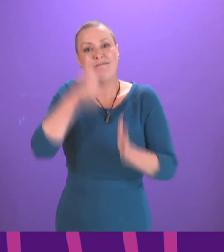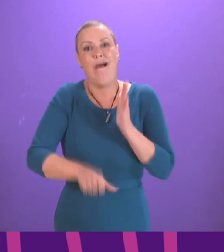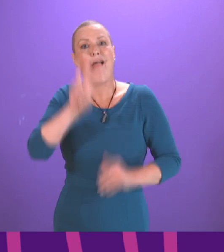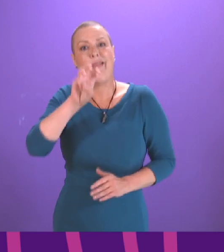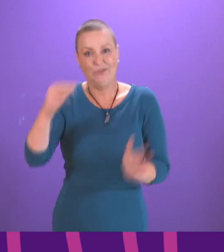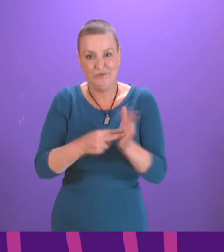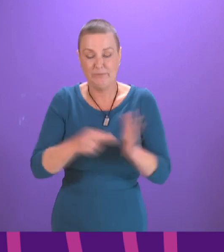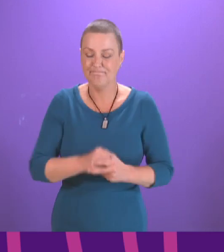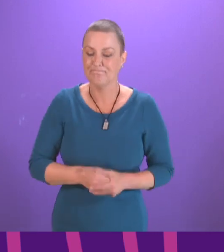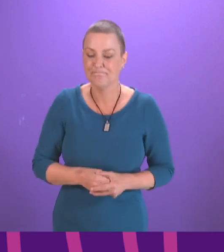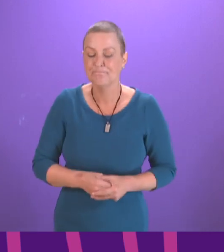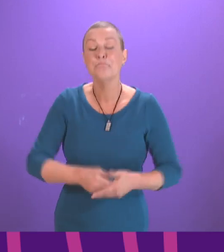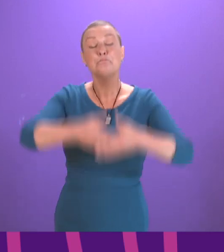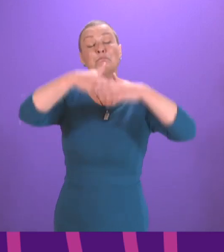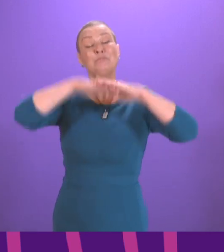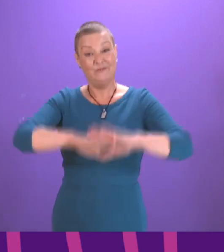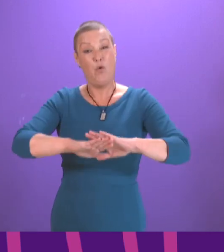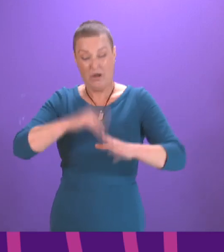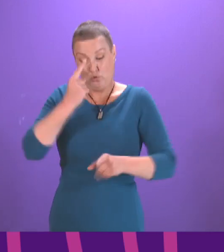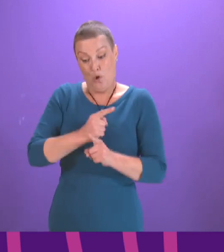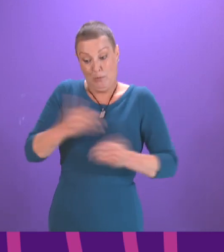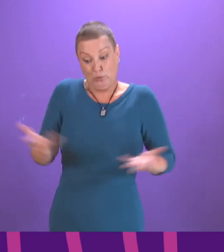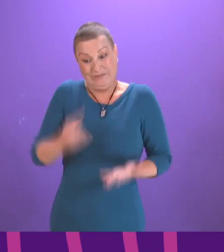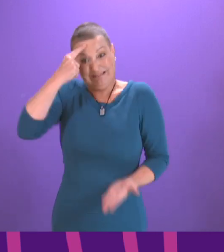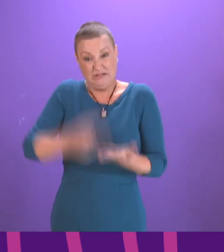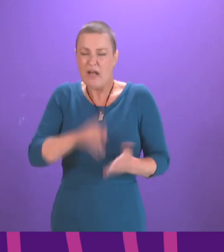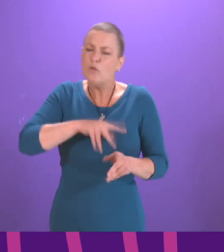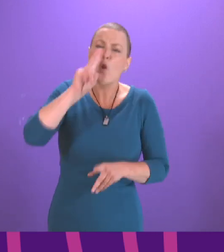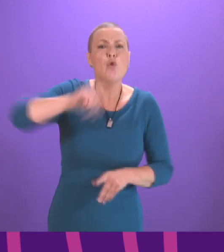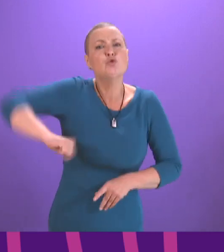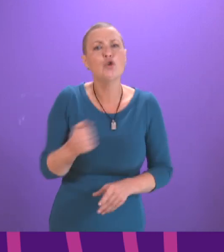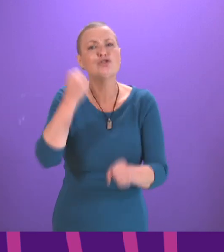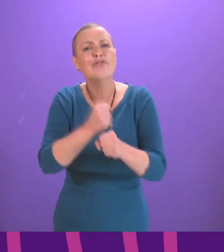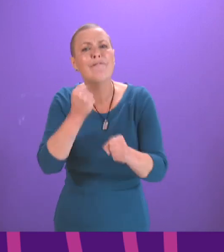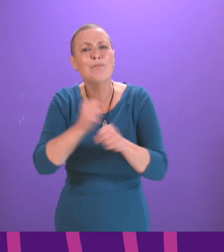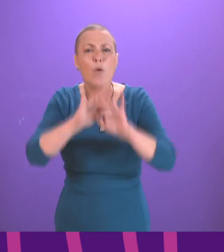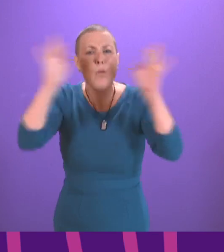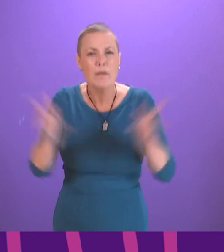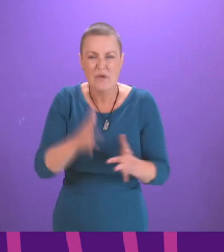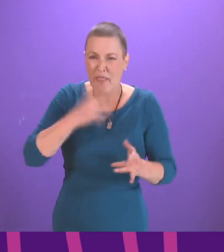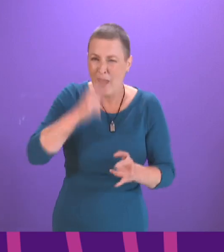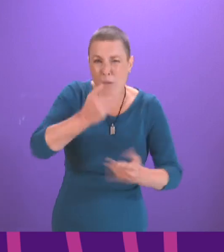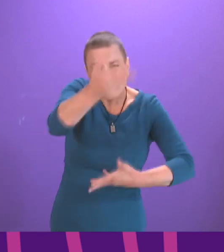Before turning to today’s decisions, I remind everyone that you can see on the Scottish Government’s website the reasoning behind those decisions, as well as the level that